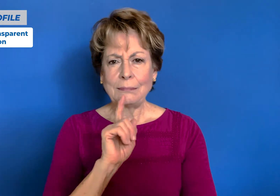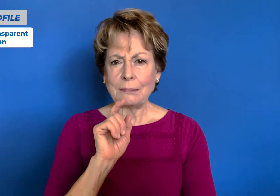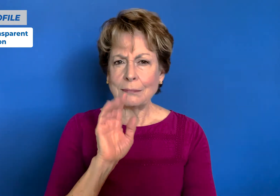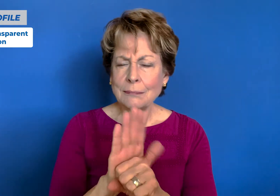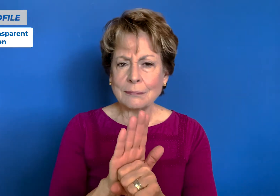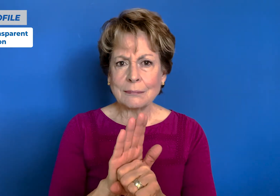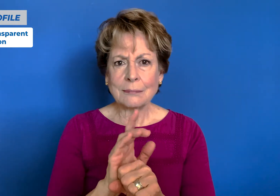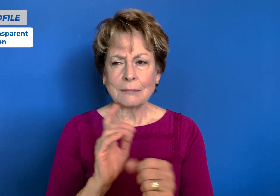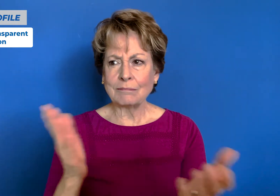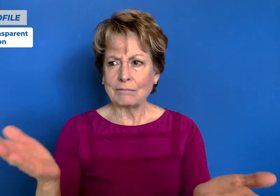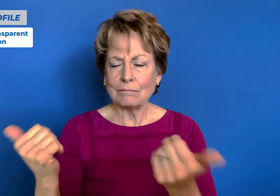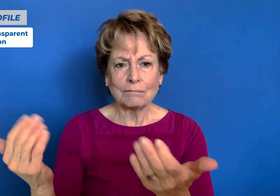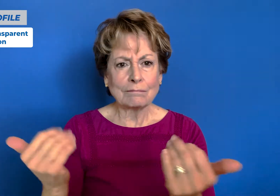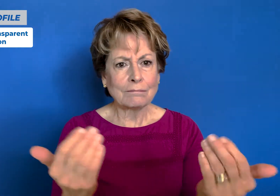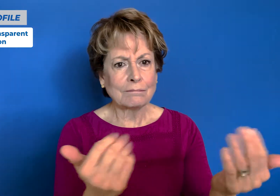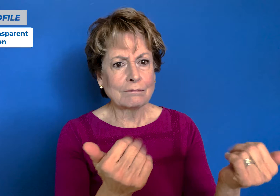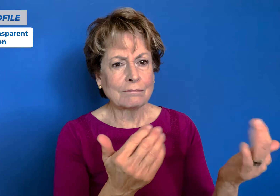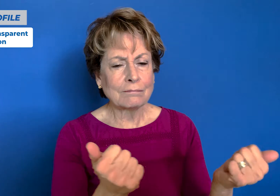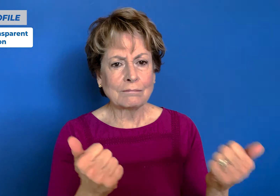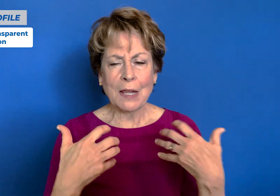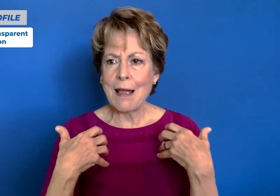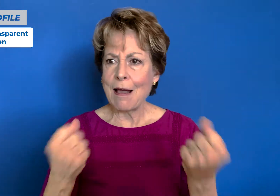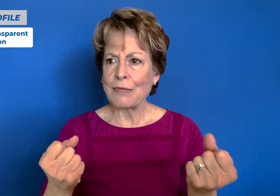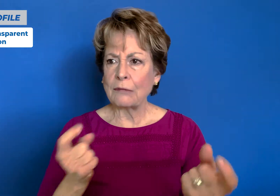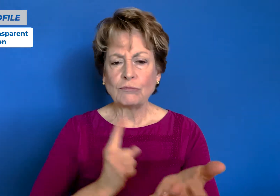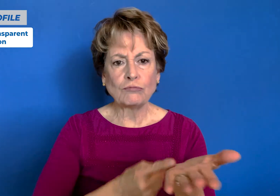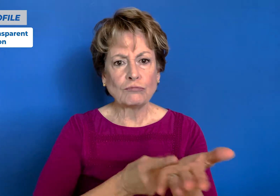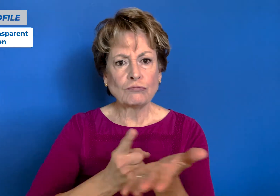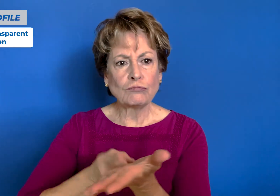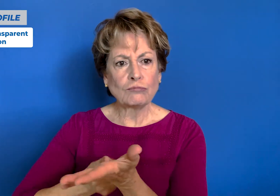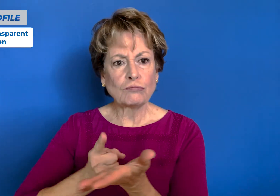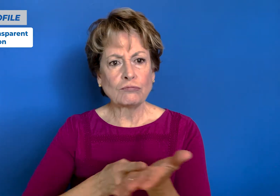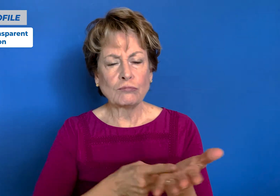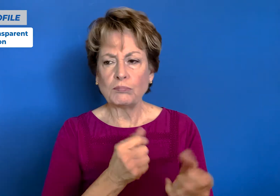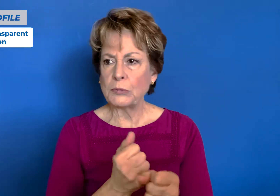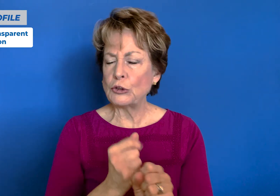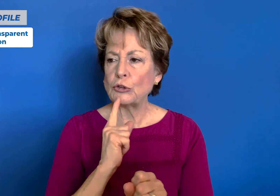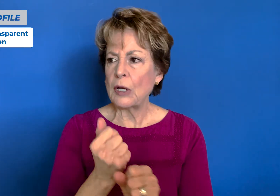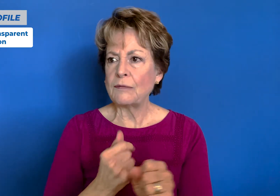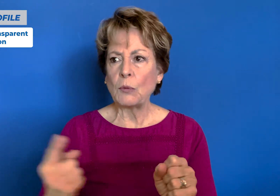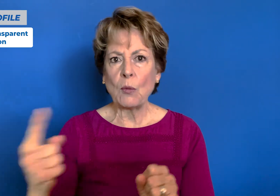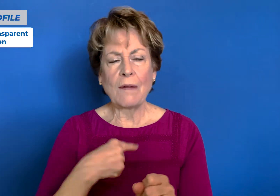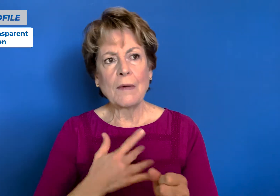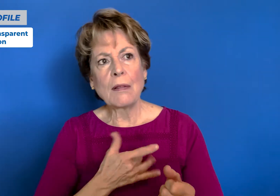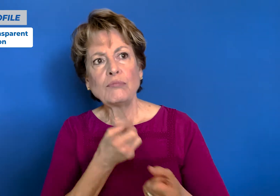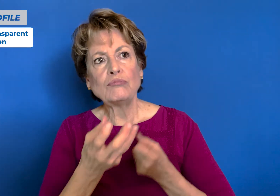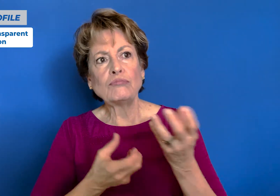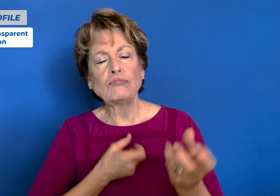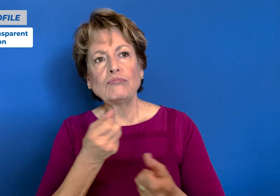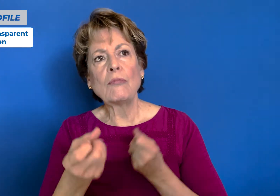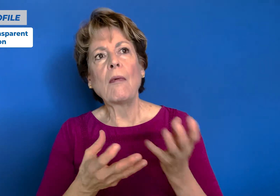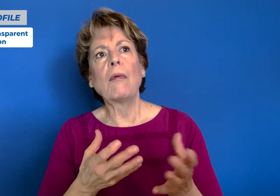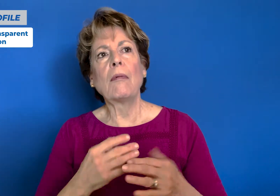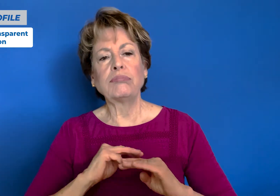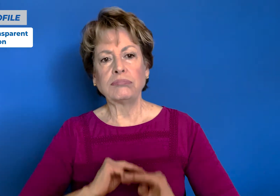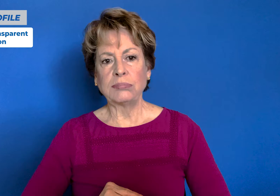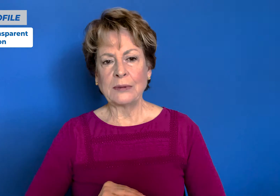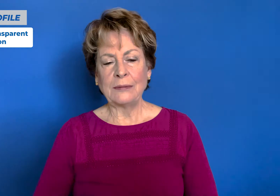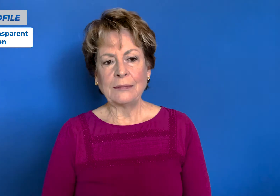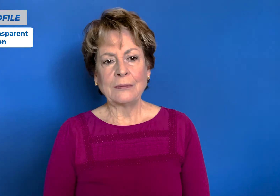Commit to holding healthy dialogues to ensure that everyone feels heard.